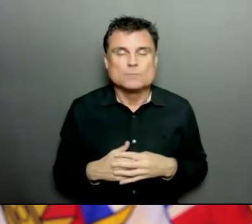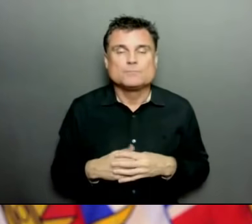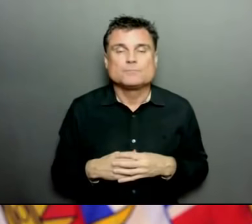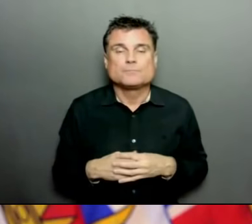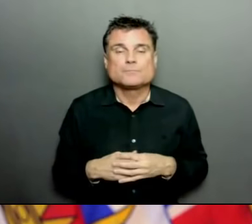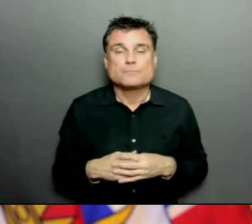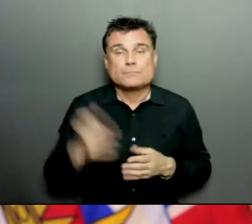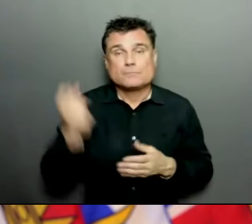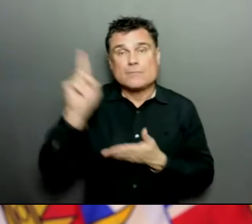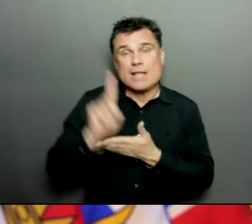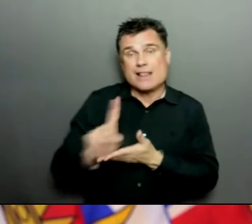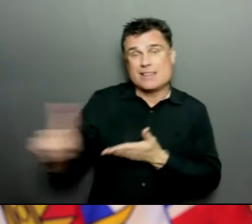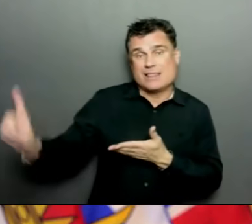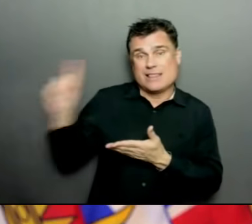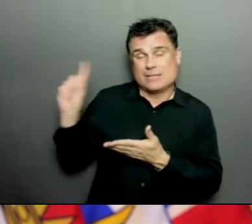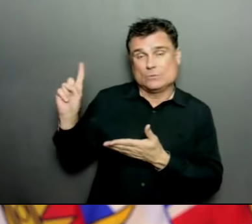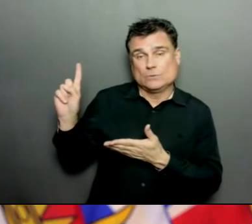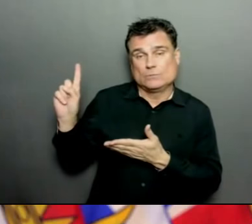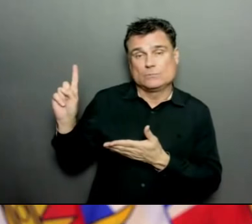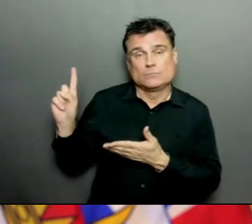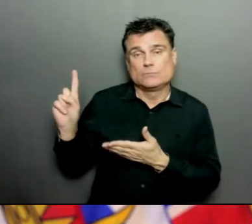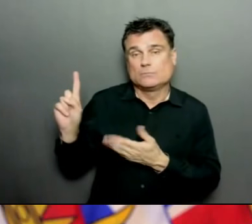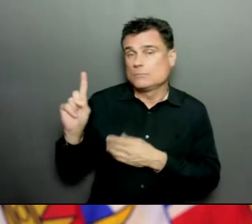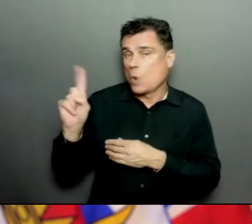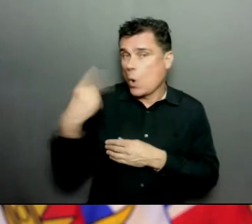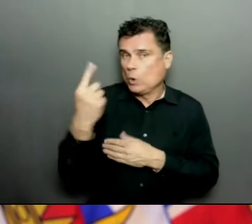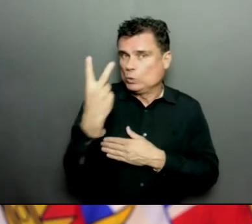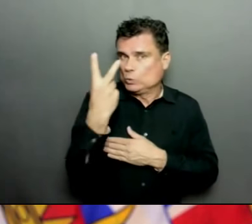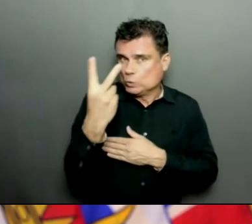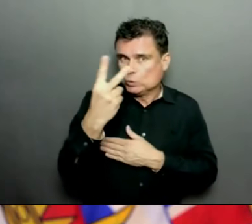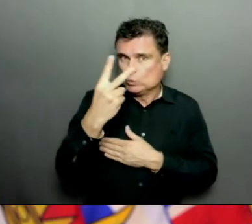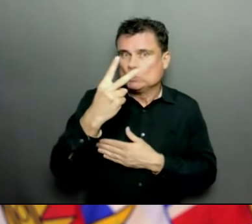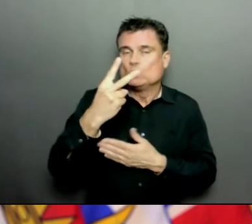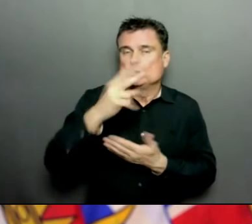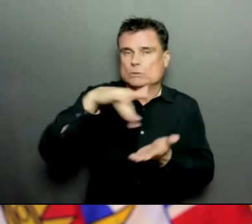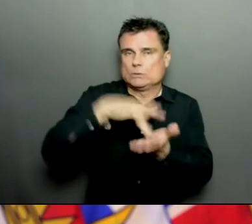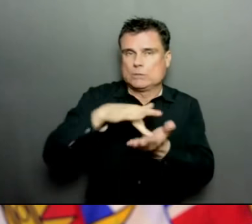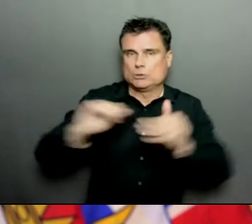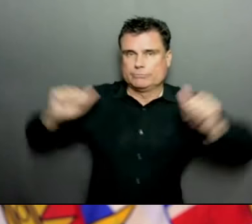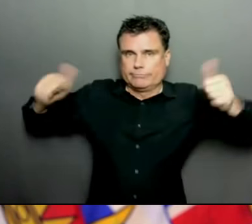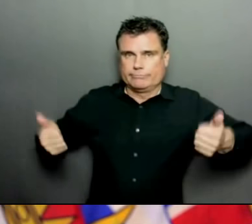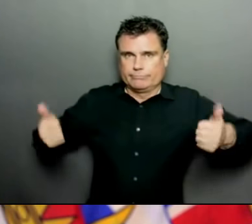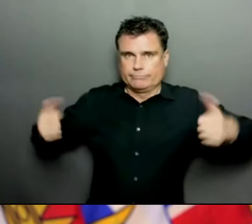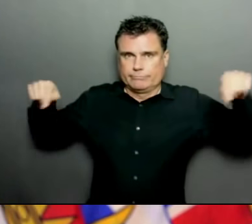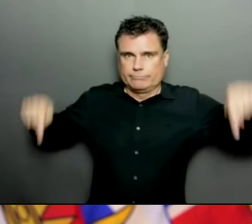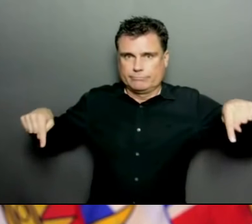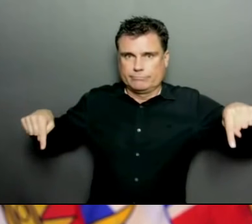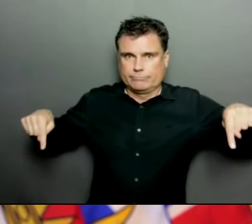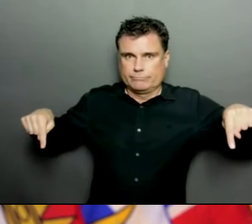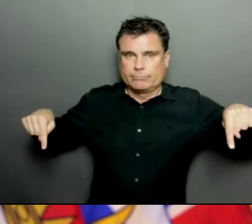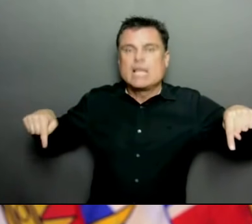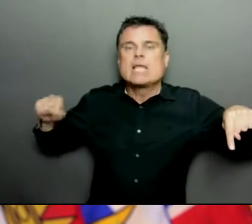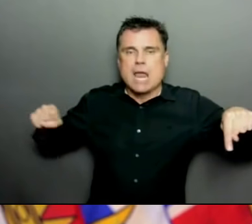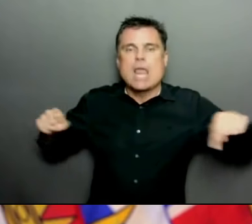two areas to send vaccine to, and they both had to have an ultralow temperature for users. So we focused on the lower mainland